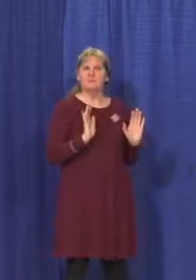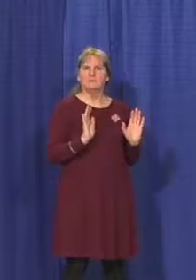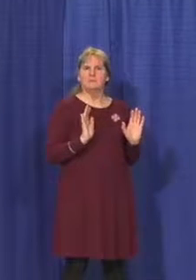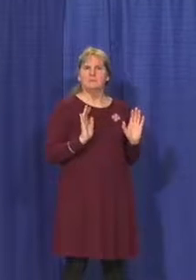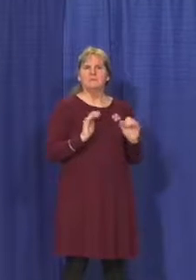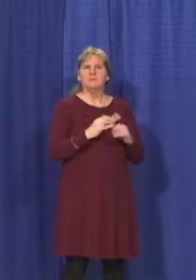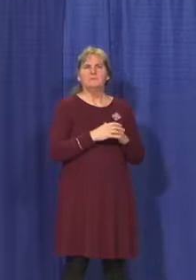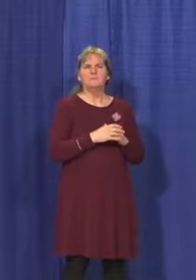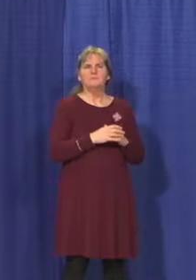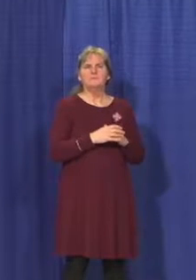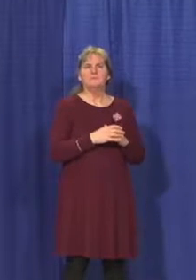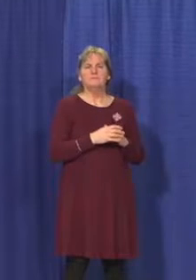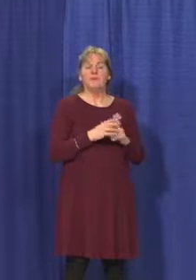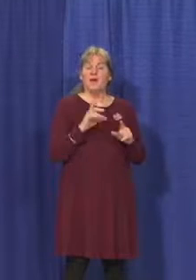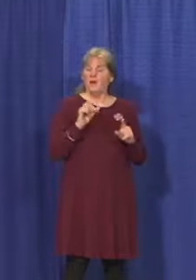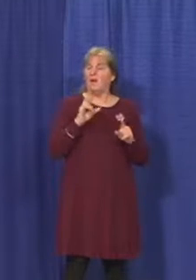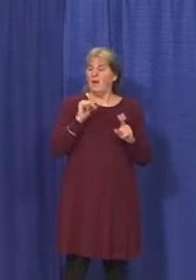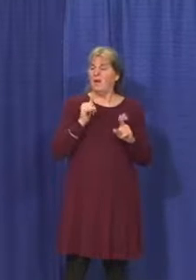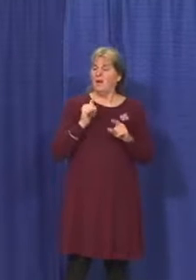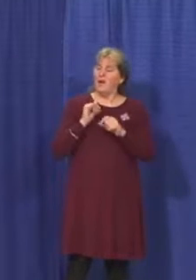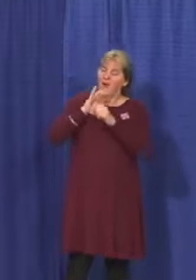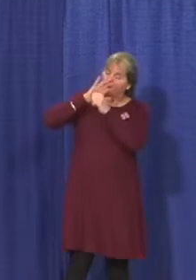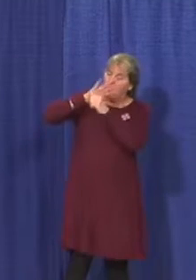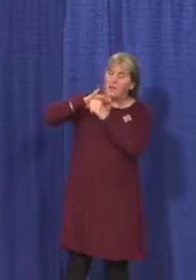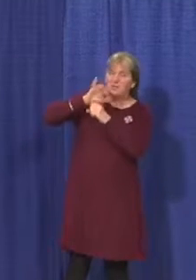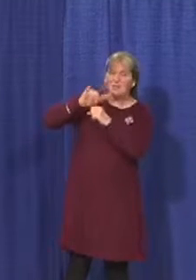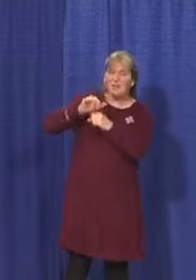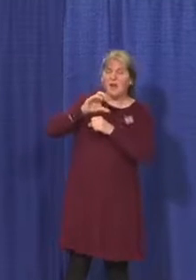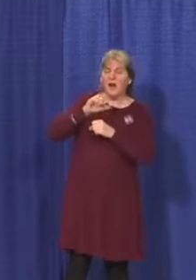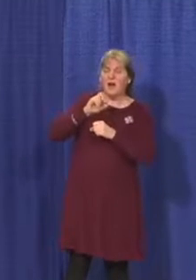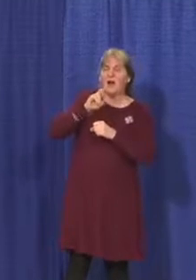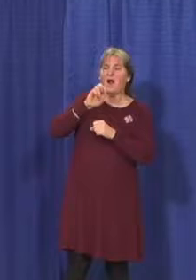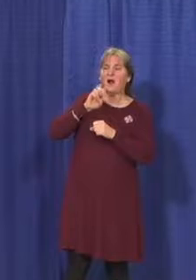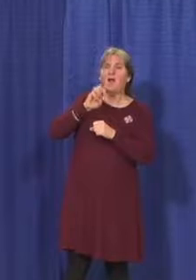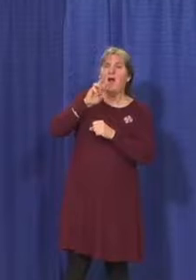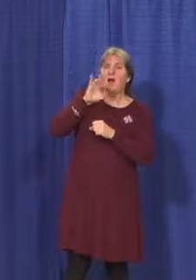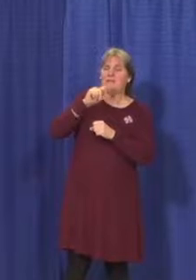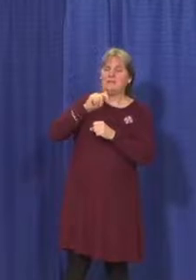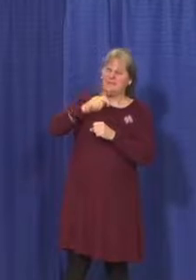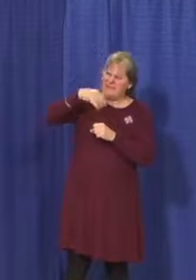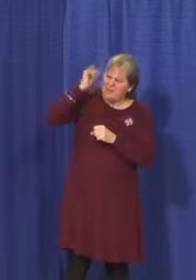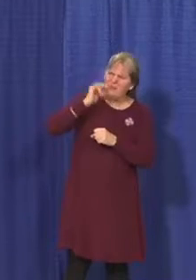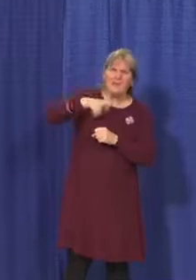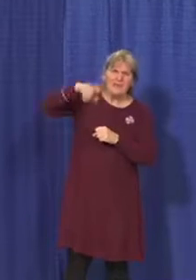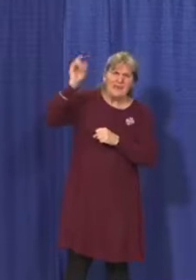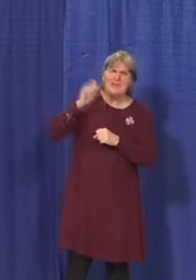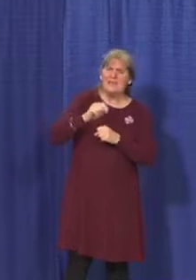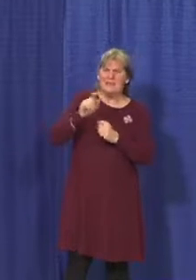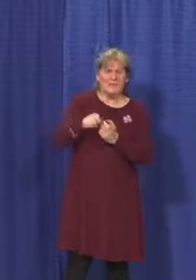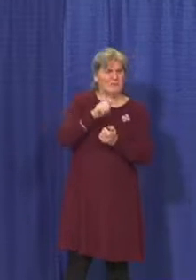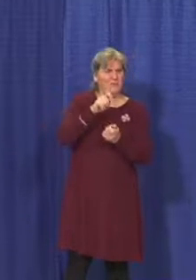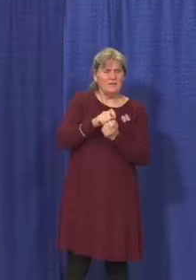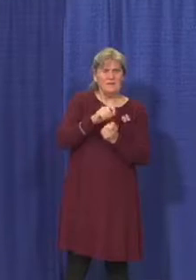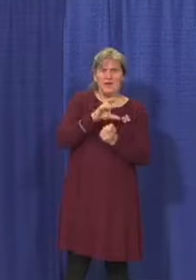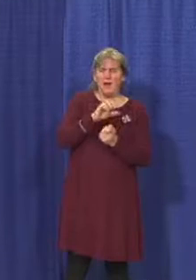is the leadership of Larry Bagnell who advocated for that carve out.